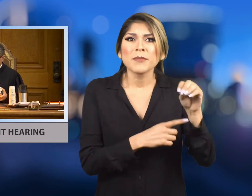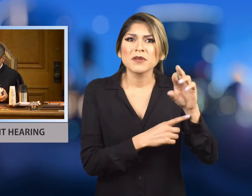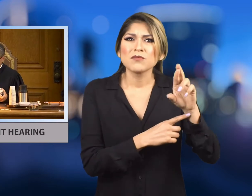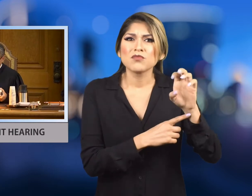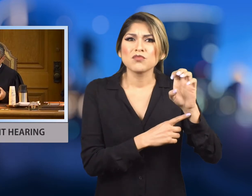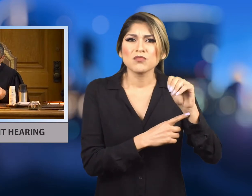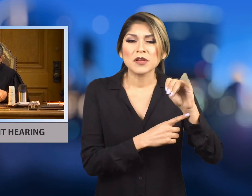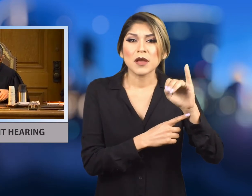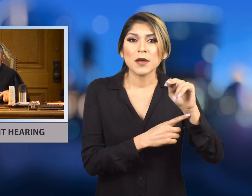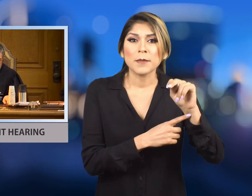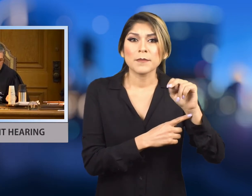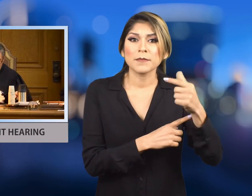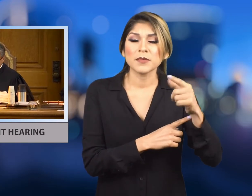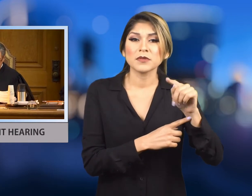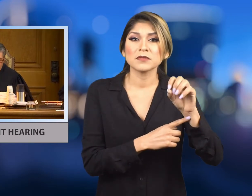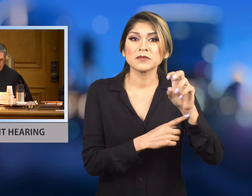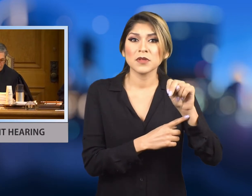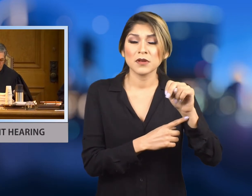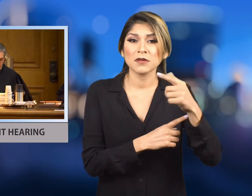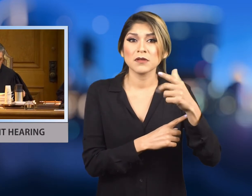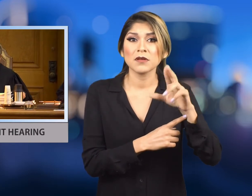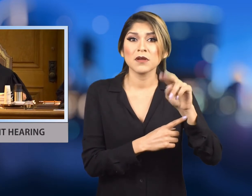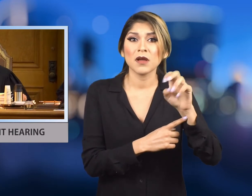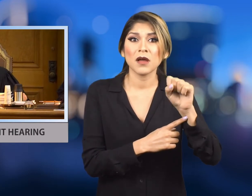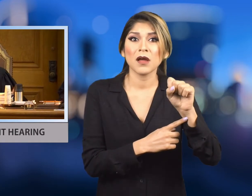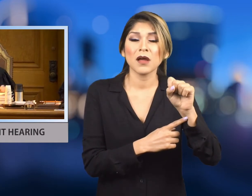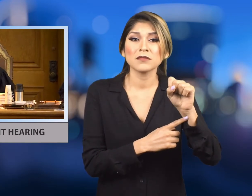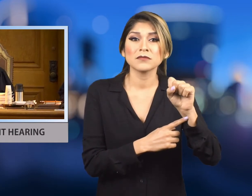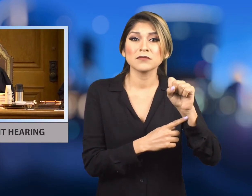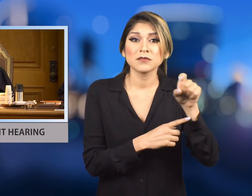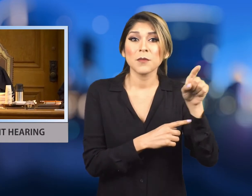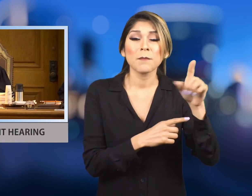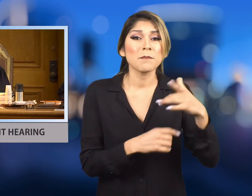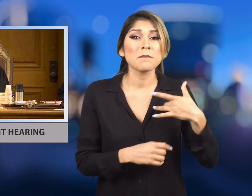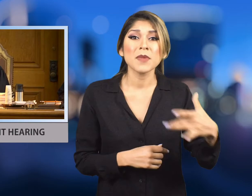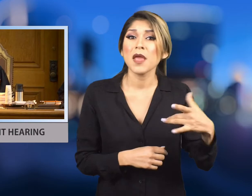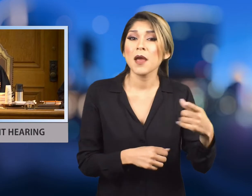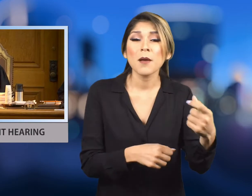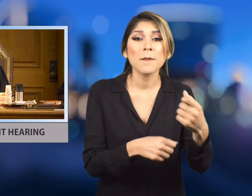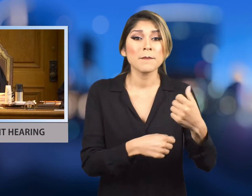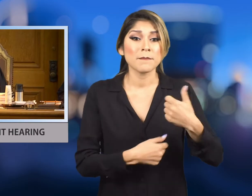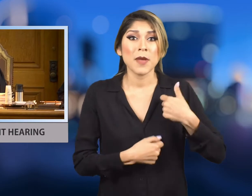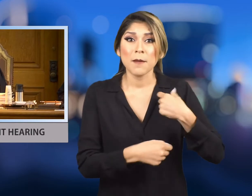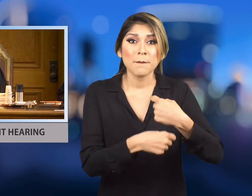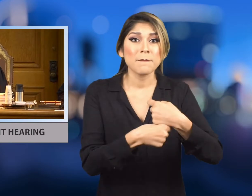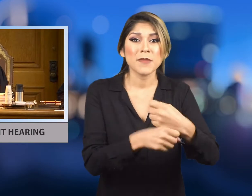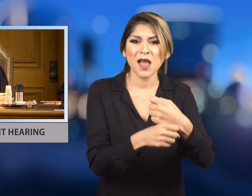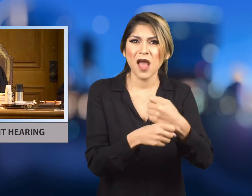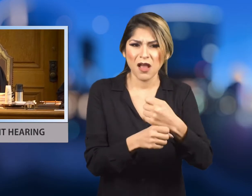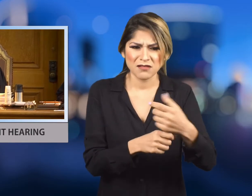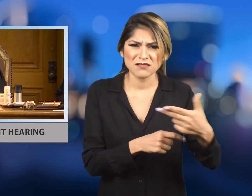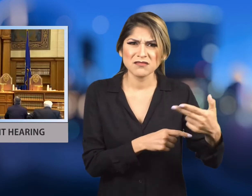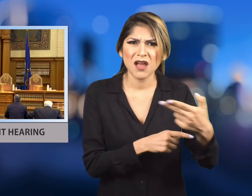Arms knowingly sold a military